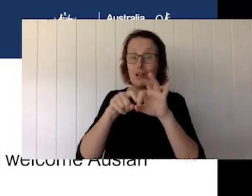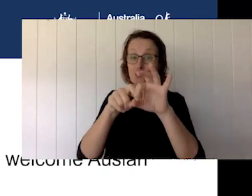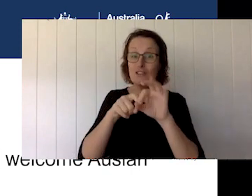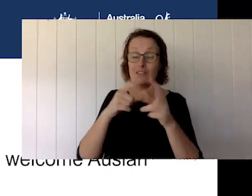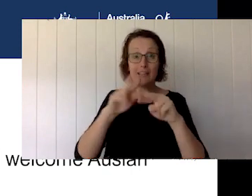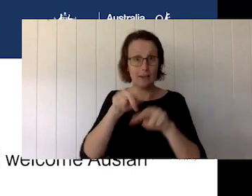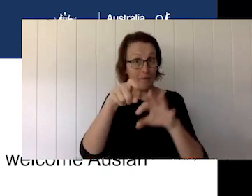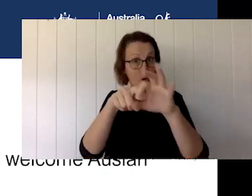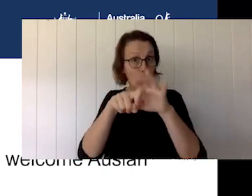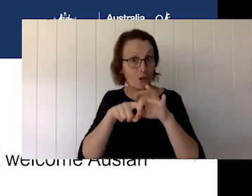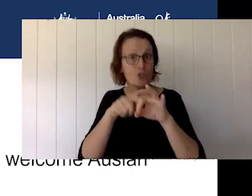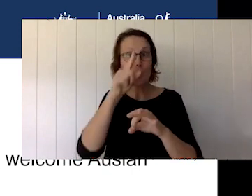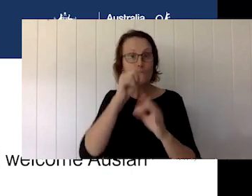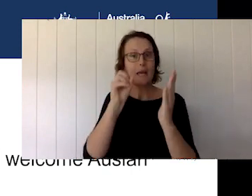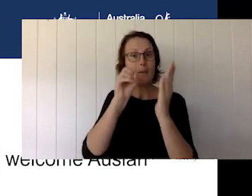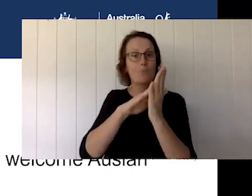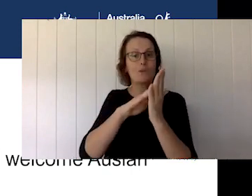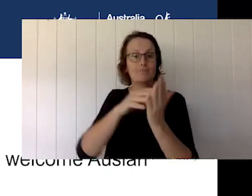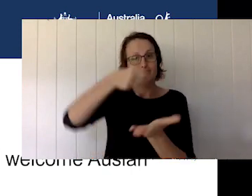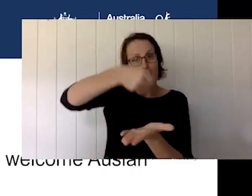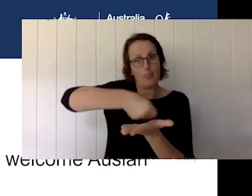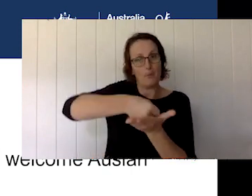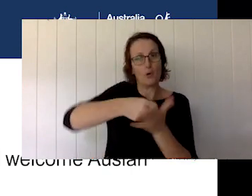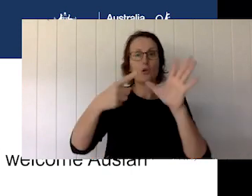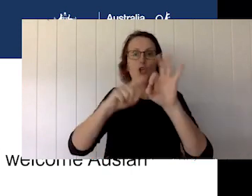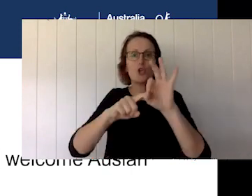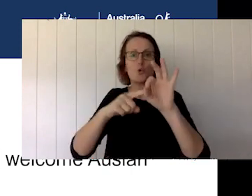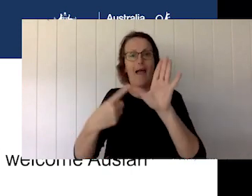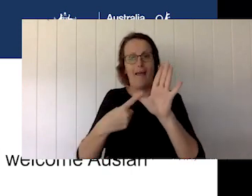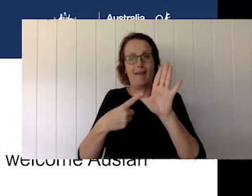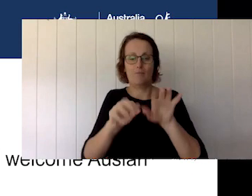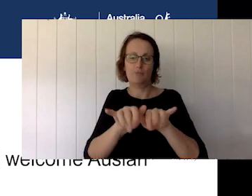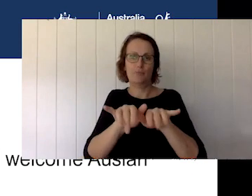free to post those in the Q+A tab, again at the bottom of your screen.